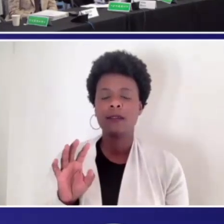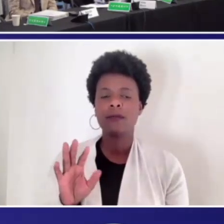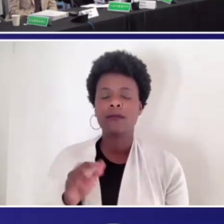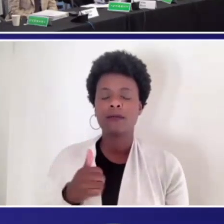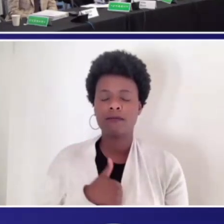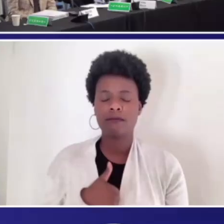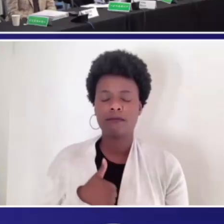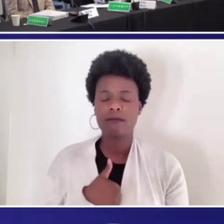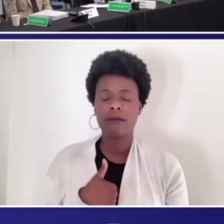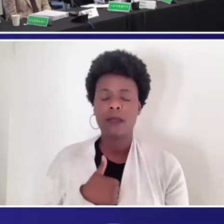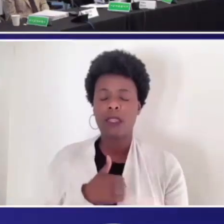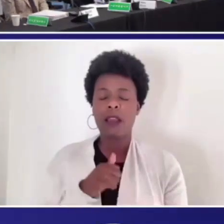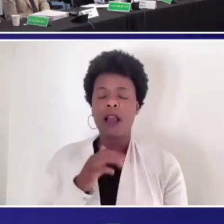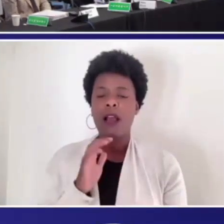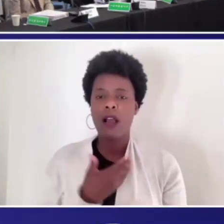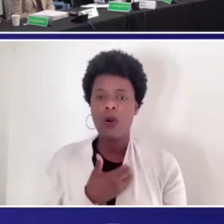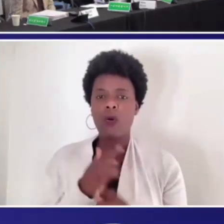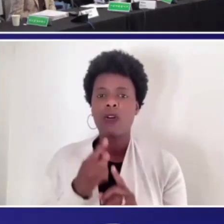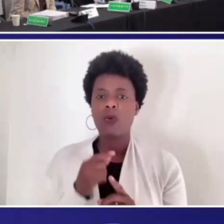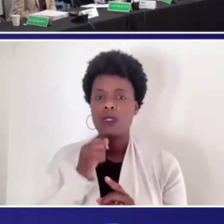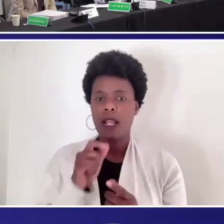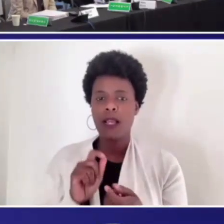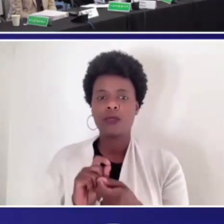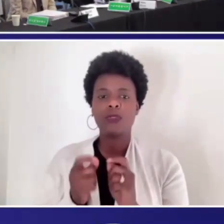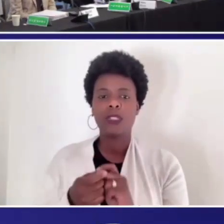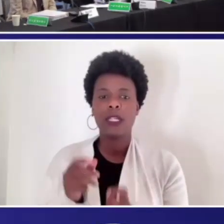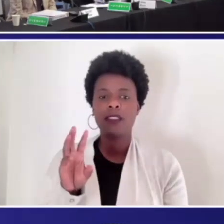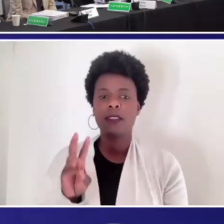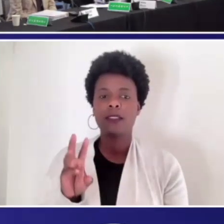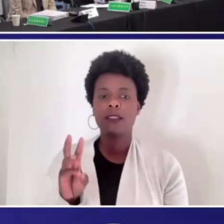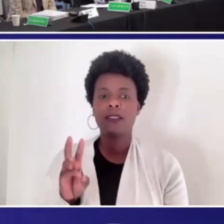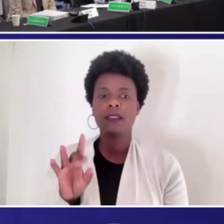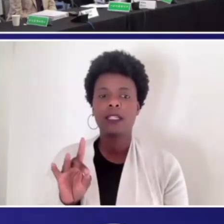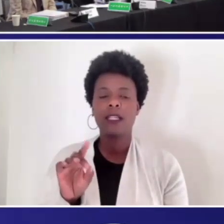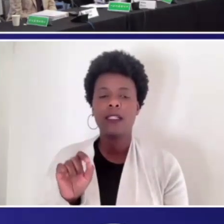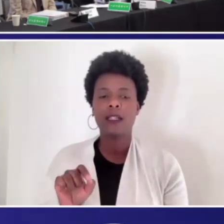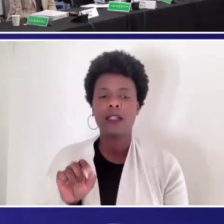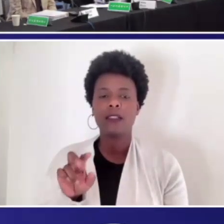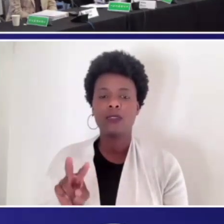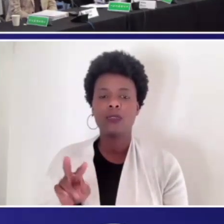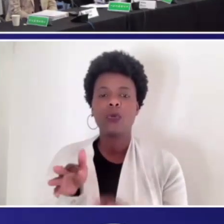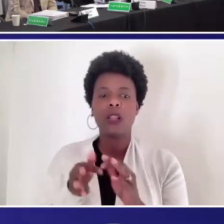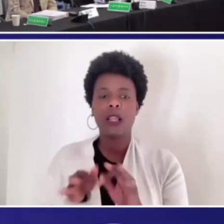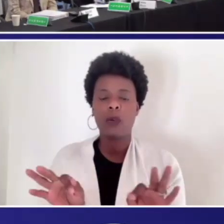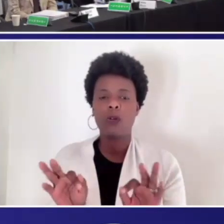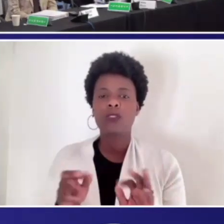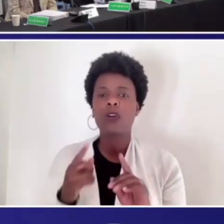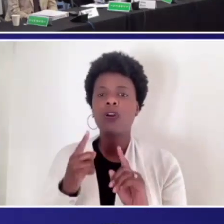not replace the 668.2 language, but rather to clarify the 668.2.